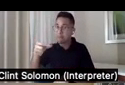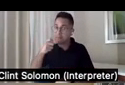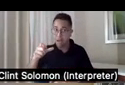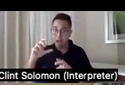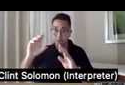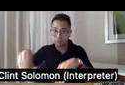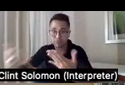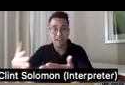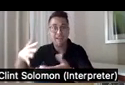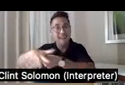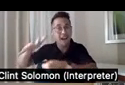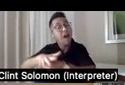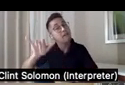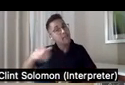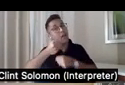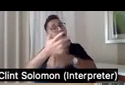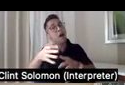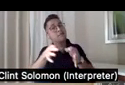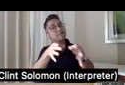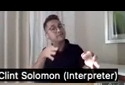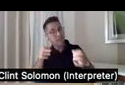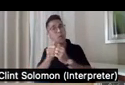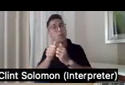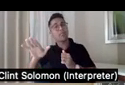in their literacy development that really has nothing to do with them